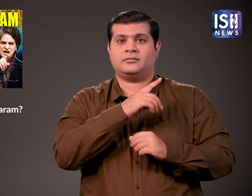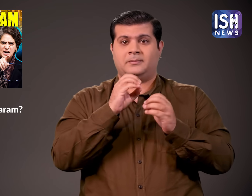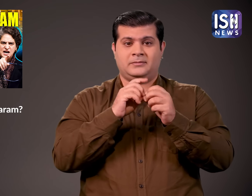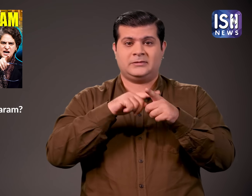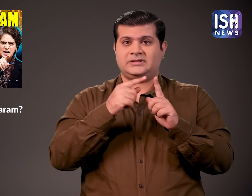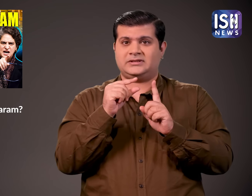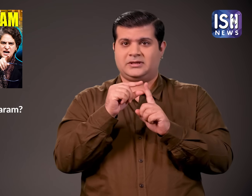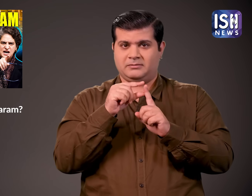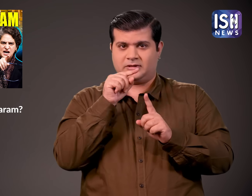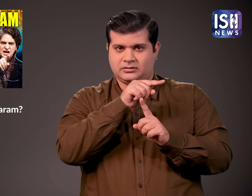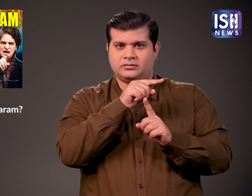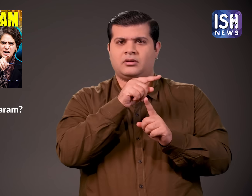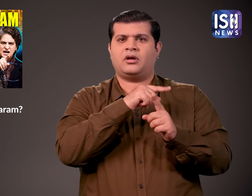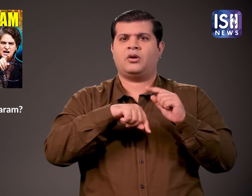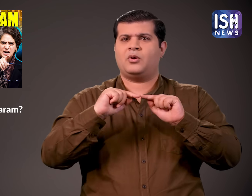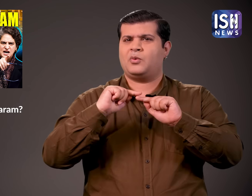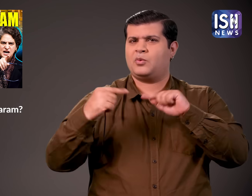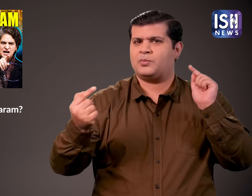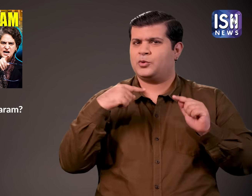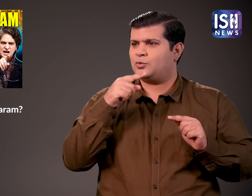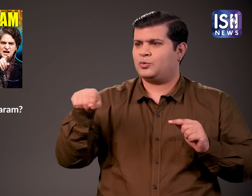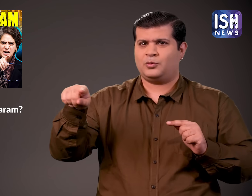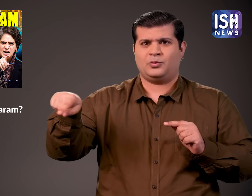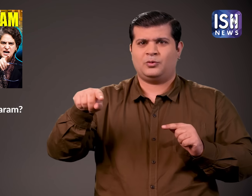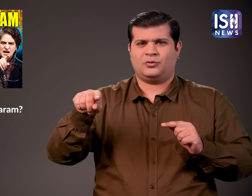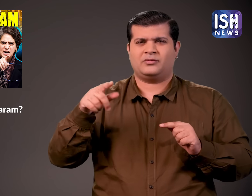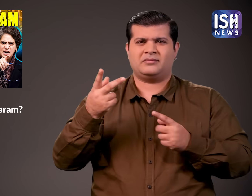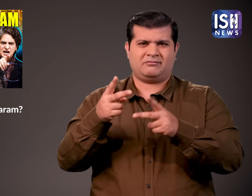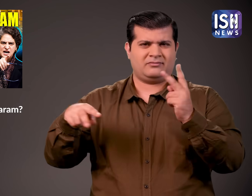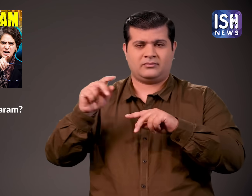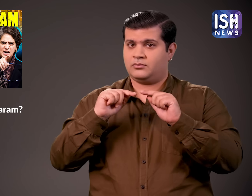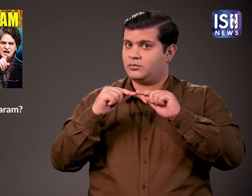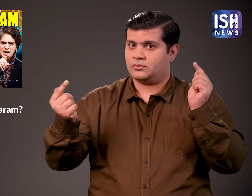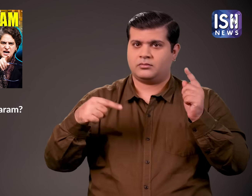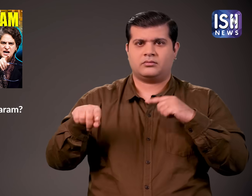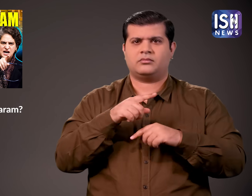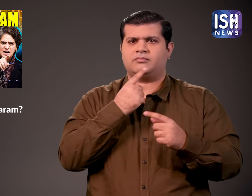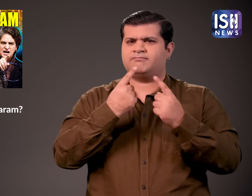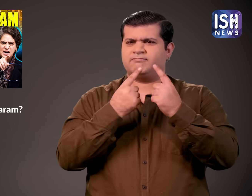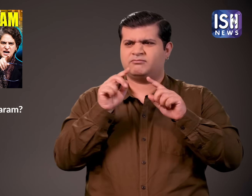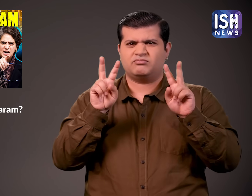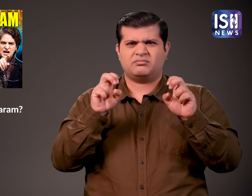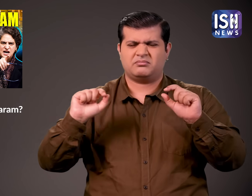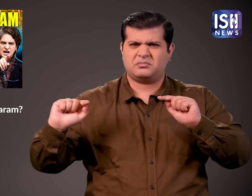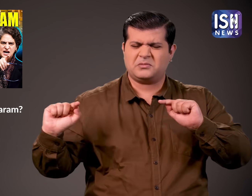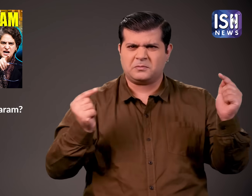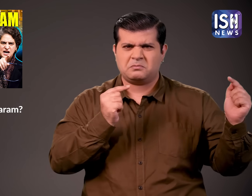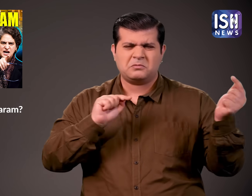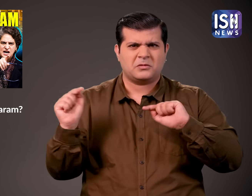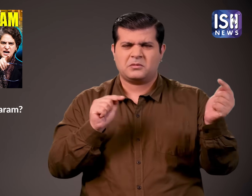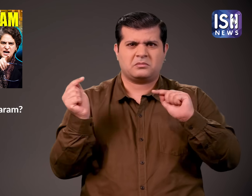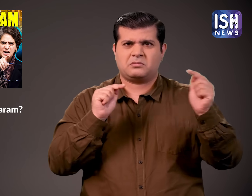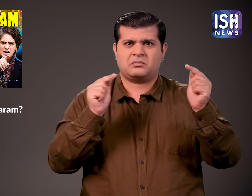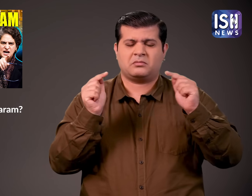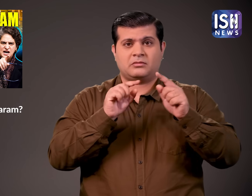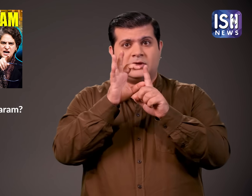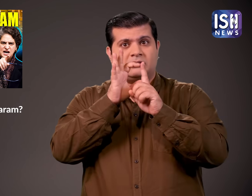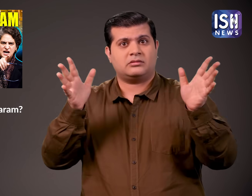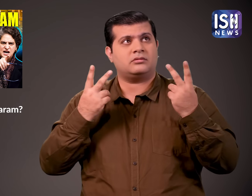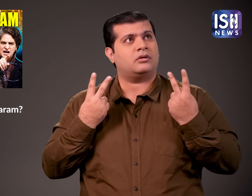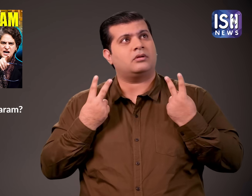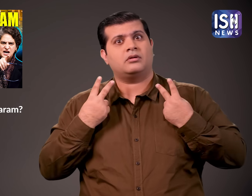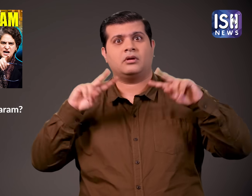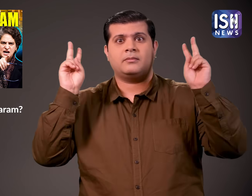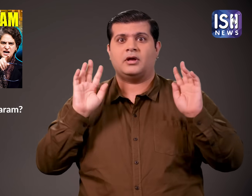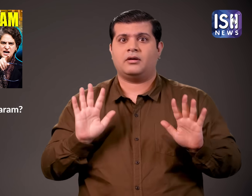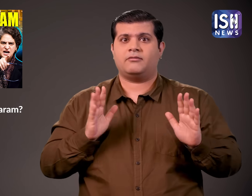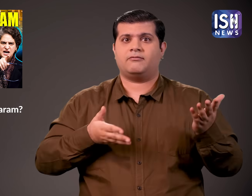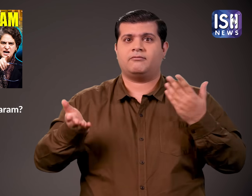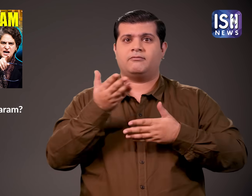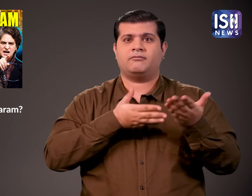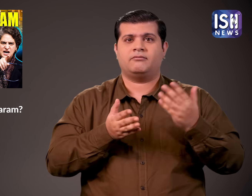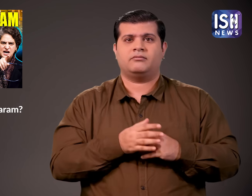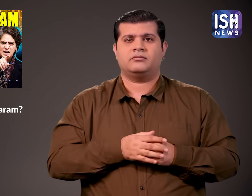where the BJP and other parties engaged in a heated debate over the matter.